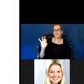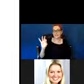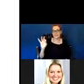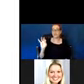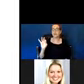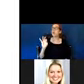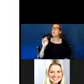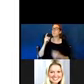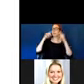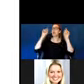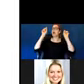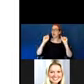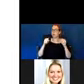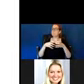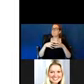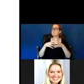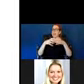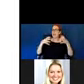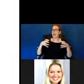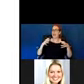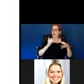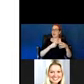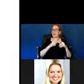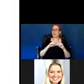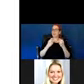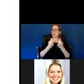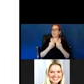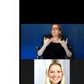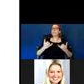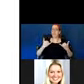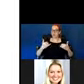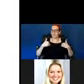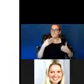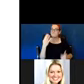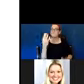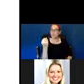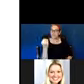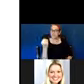to 14 teams that covered all of Alameda County.